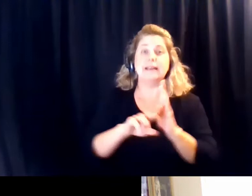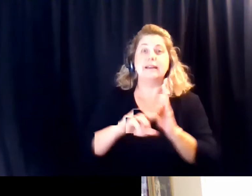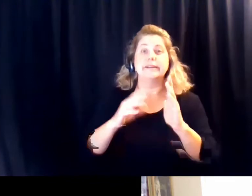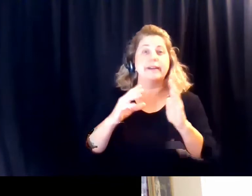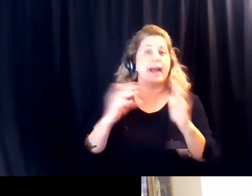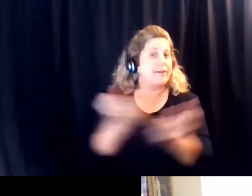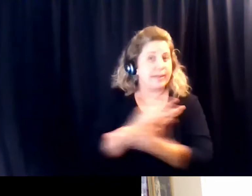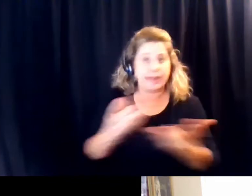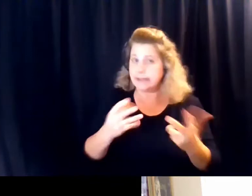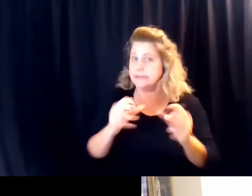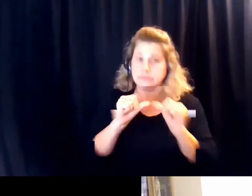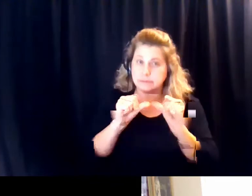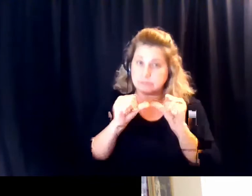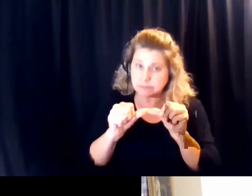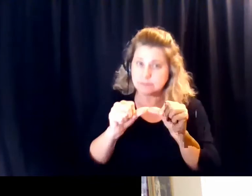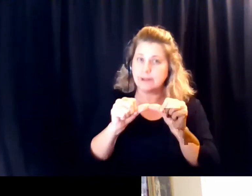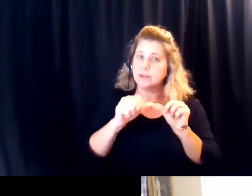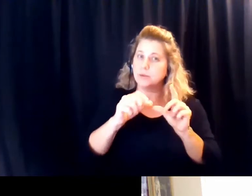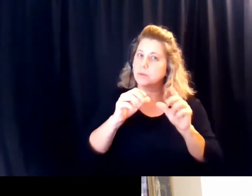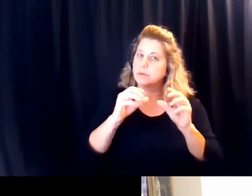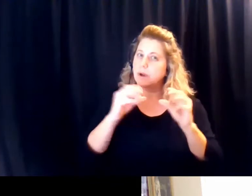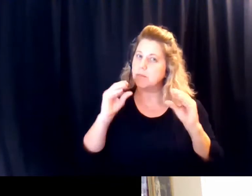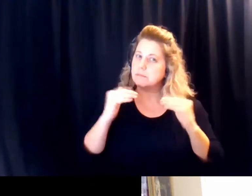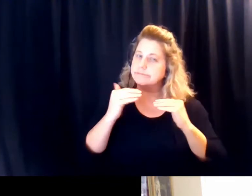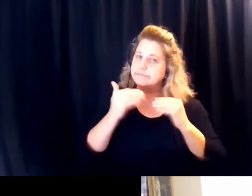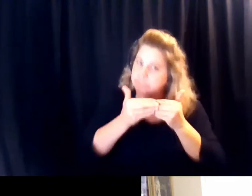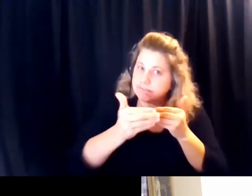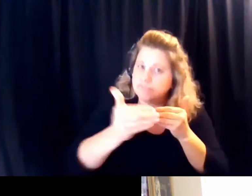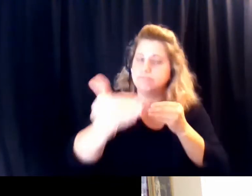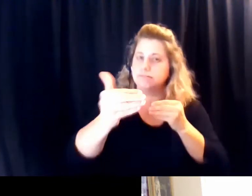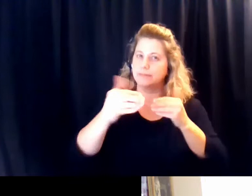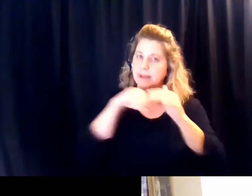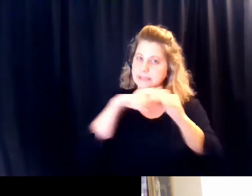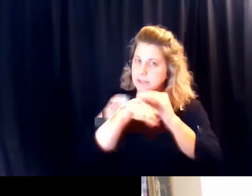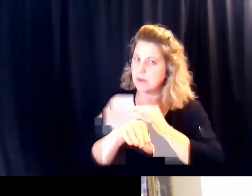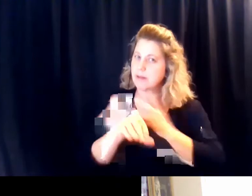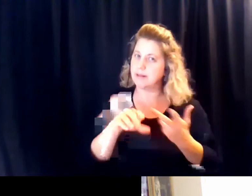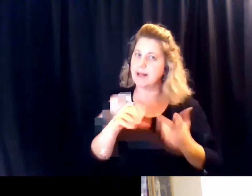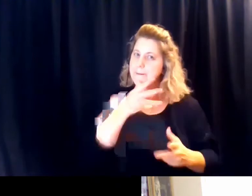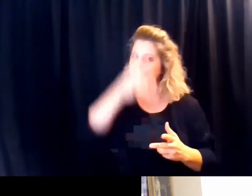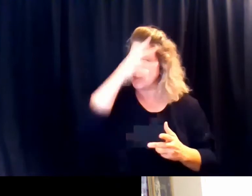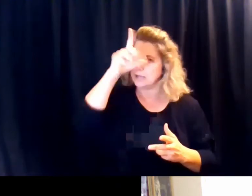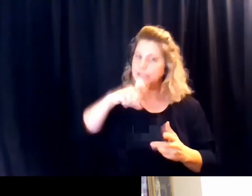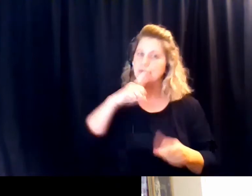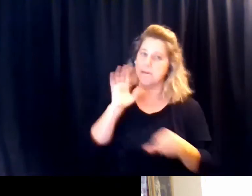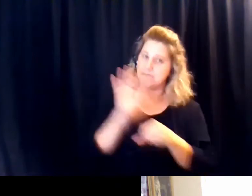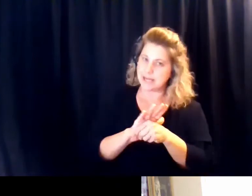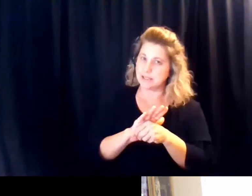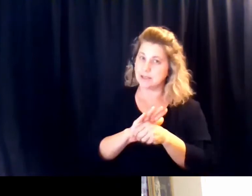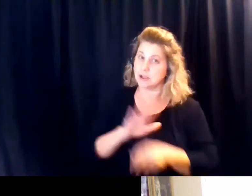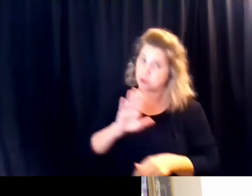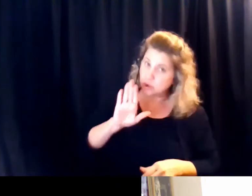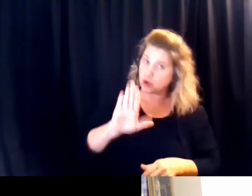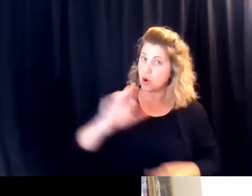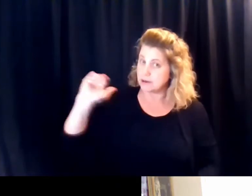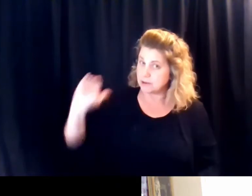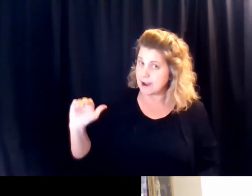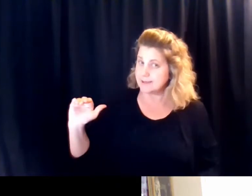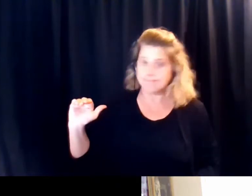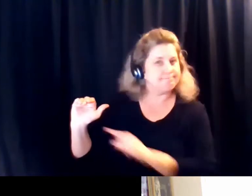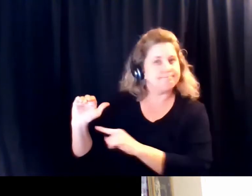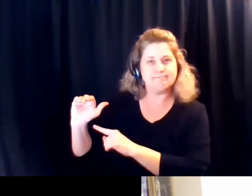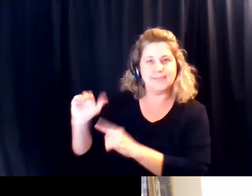Judith Heumann: Like she later took my brother, but had an experience with me. That was not like the experience you had with my brother, she took me to the school pulled my wheelchair up the steps.